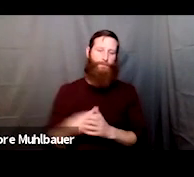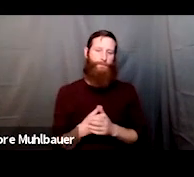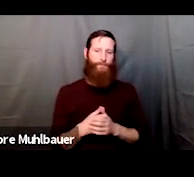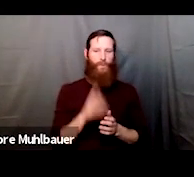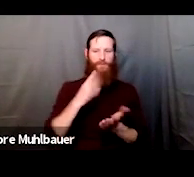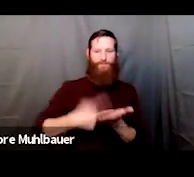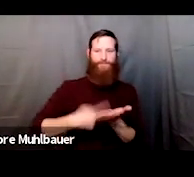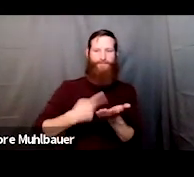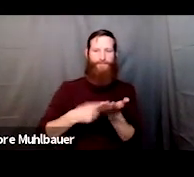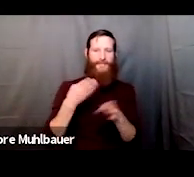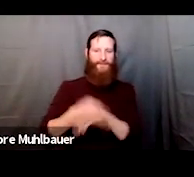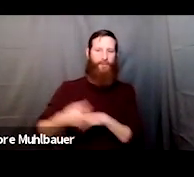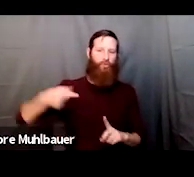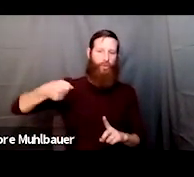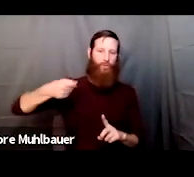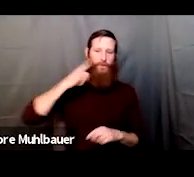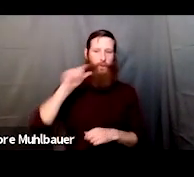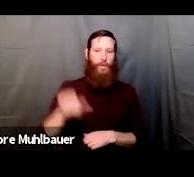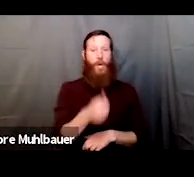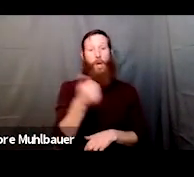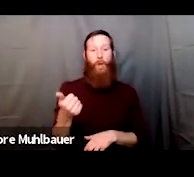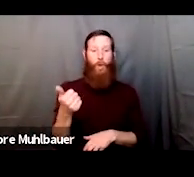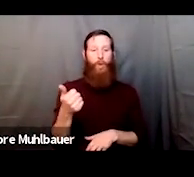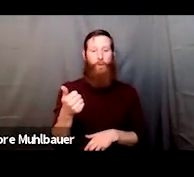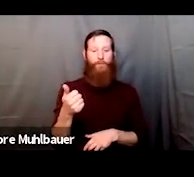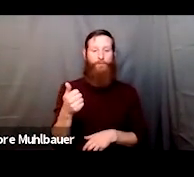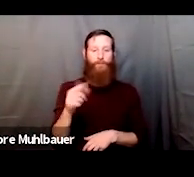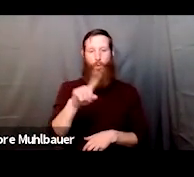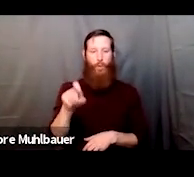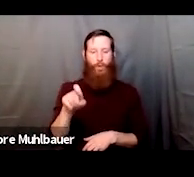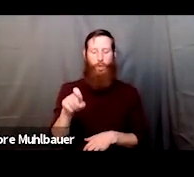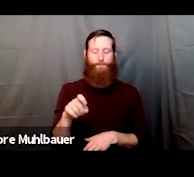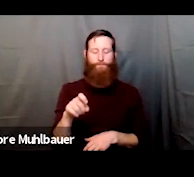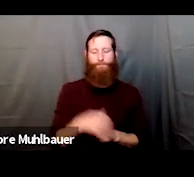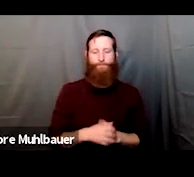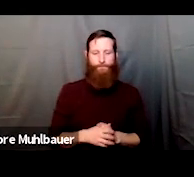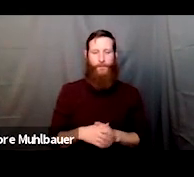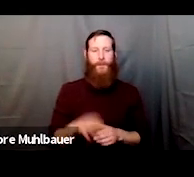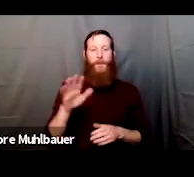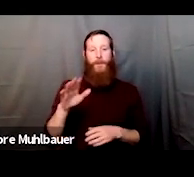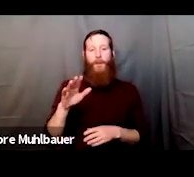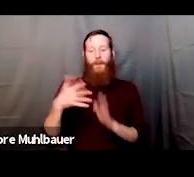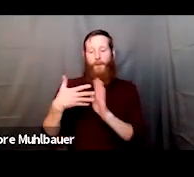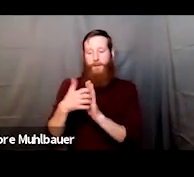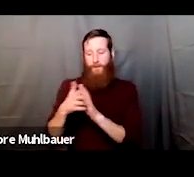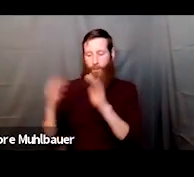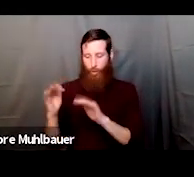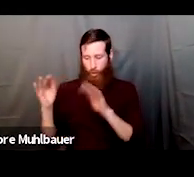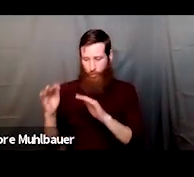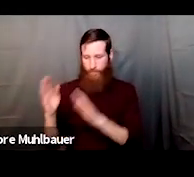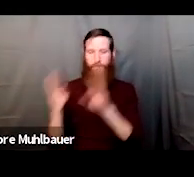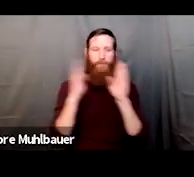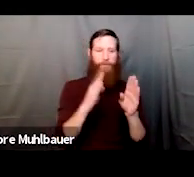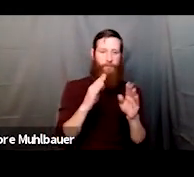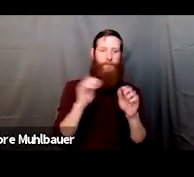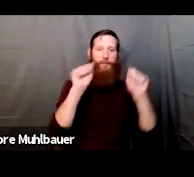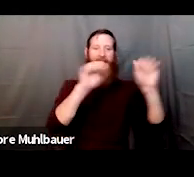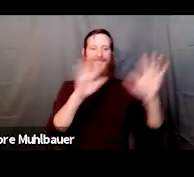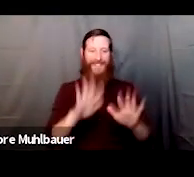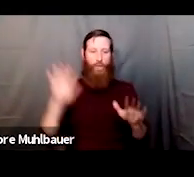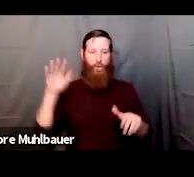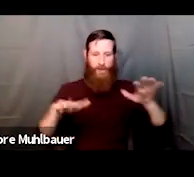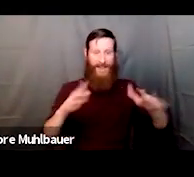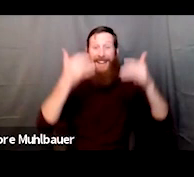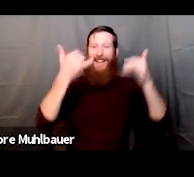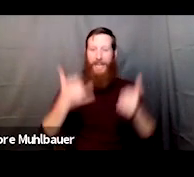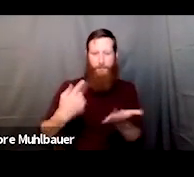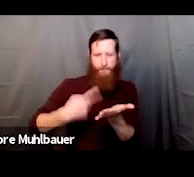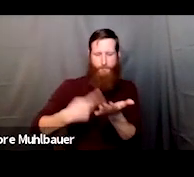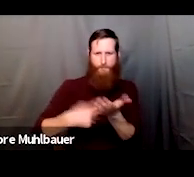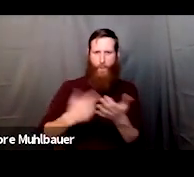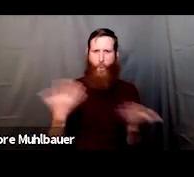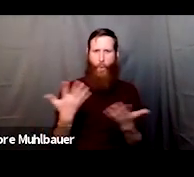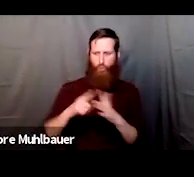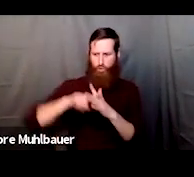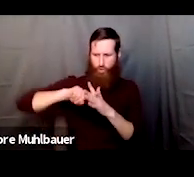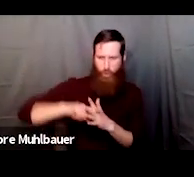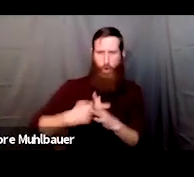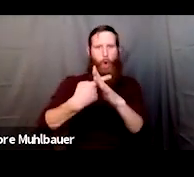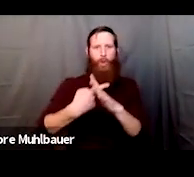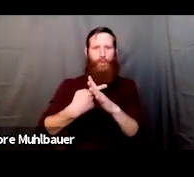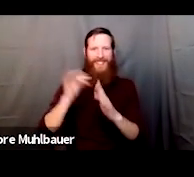So we have covered unstable snow and avalanche terrain, now we are going to talk about what actually kicks the avalanche off, what initiates the avalanche